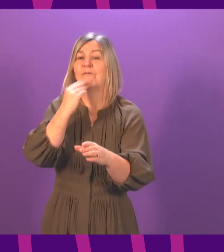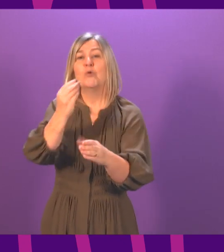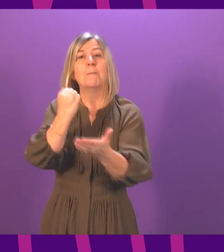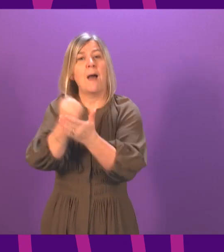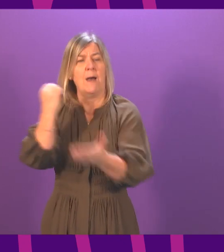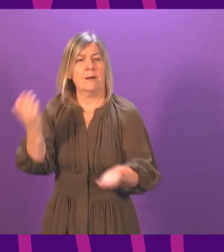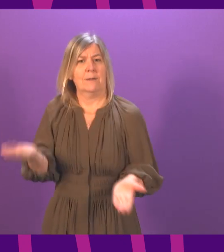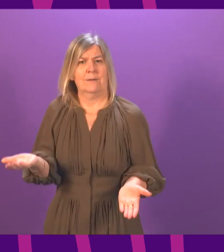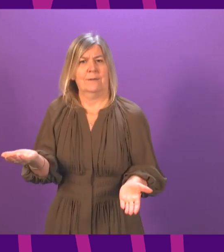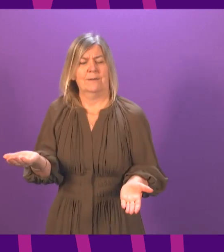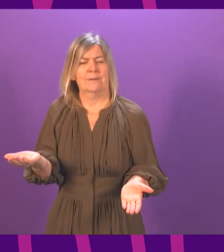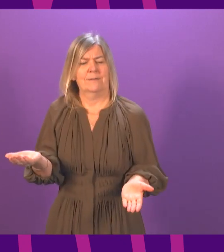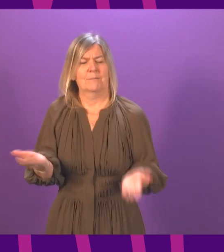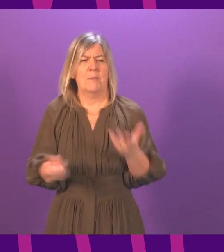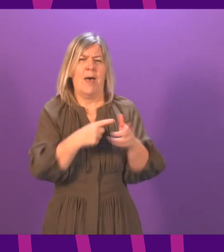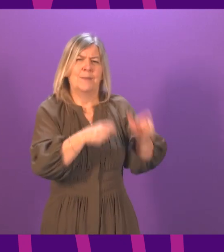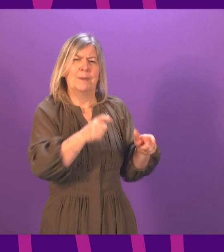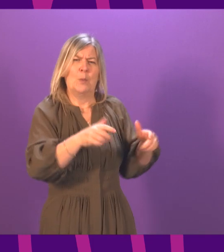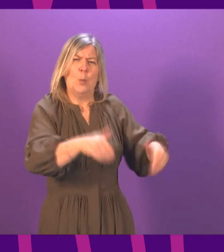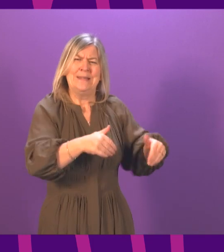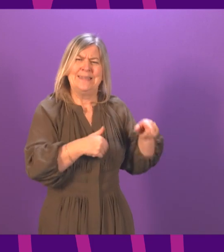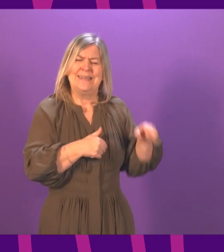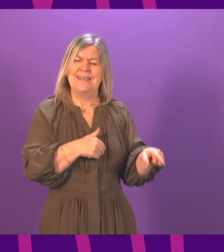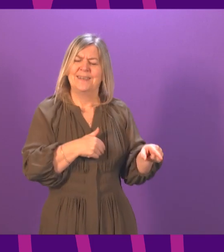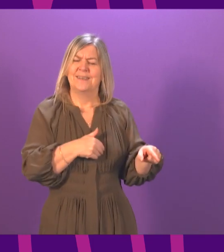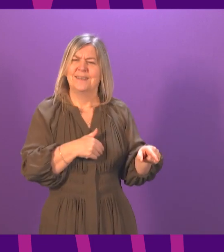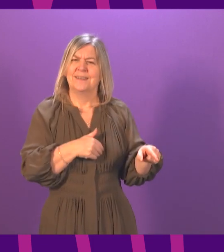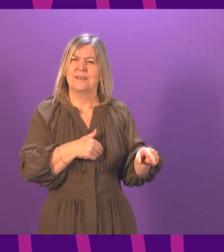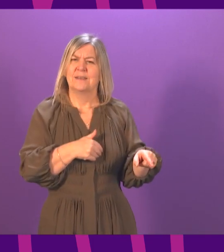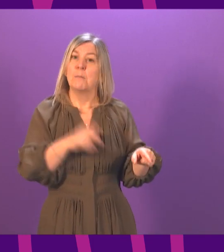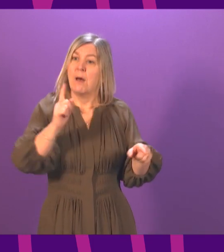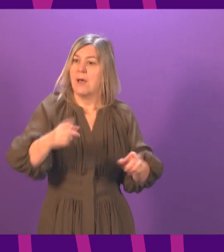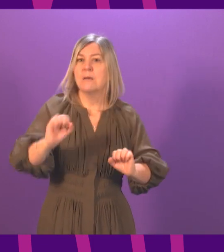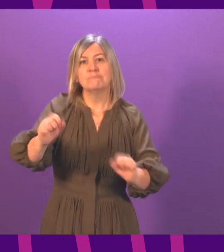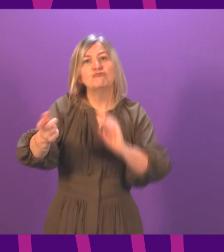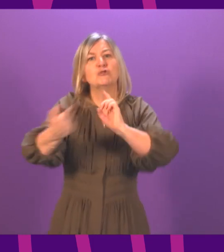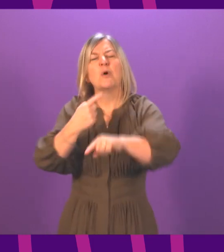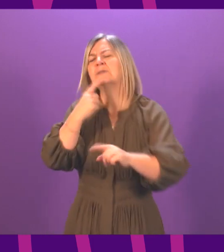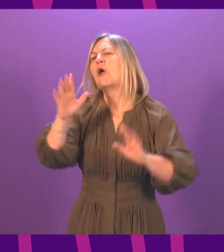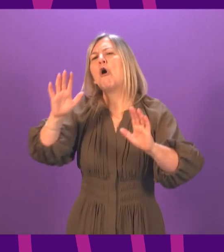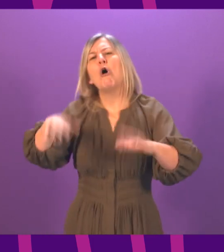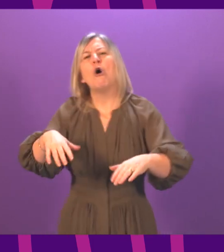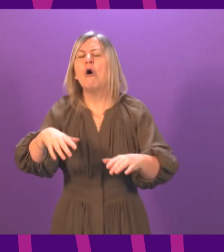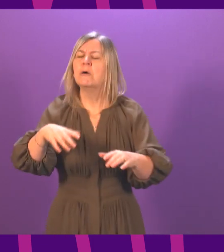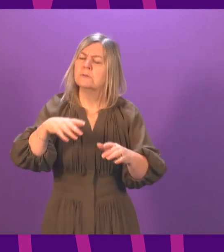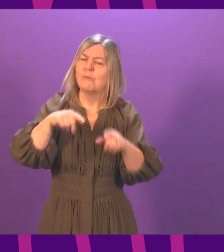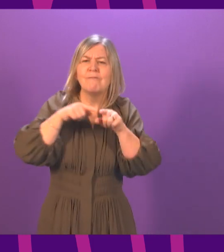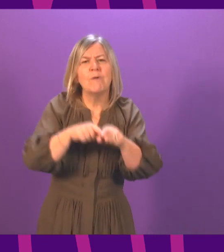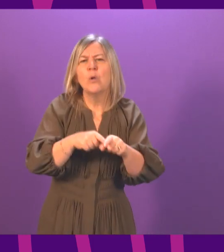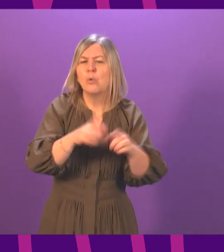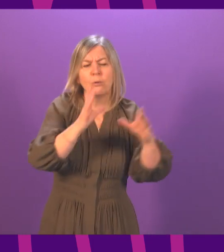claims that that is because Scottish Government guidance on prioritisation is unclear. Has the